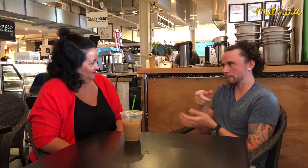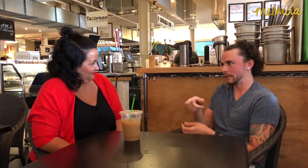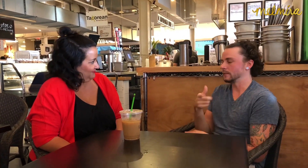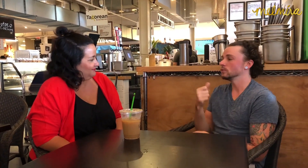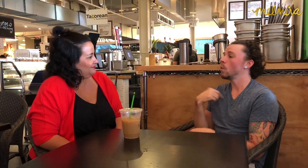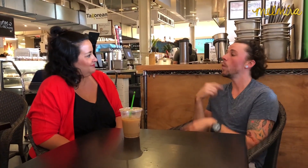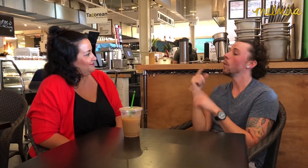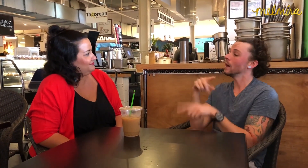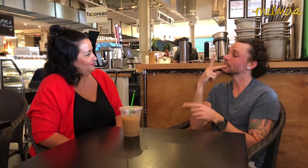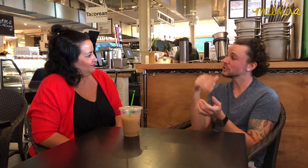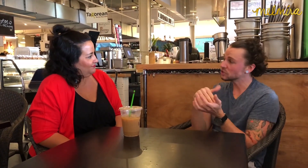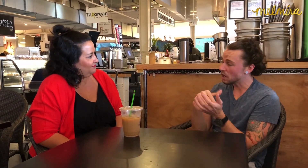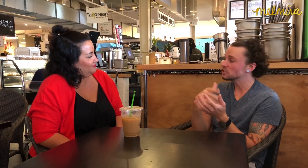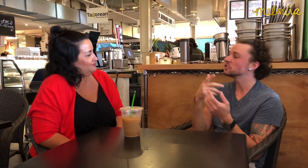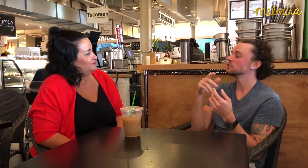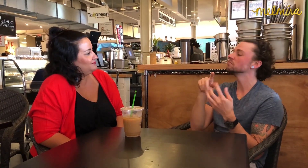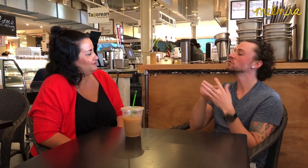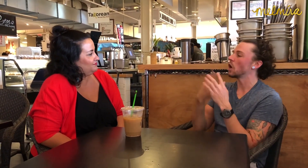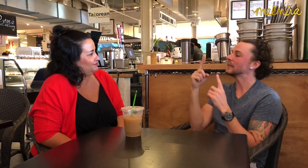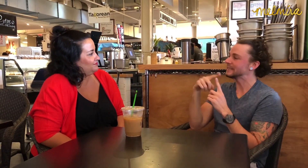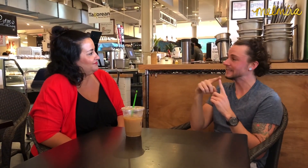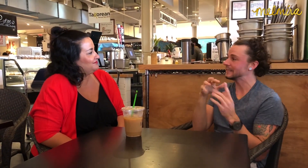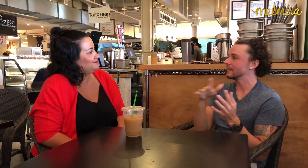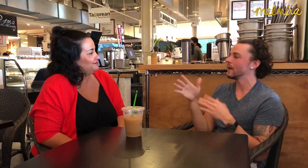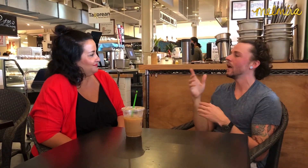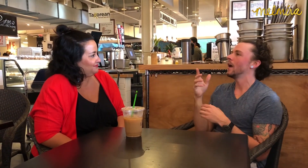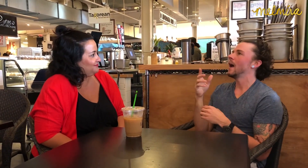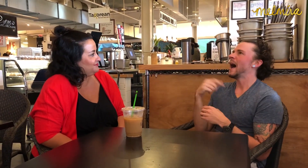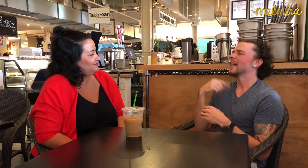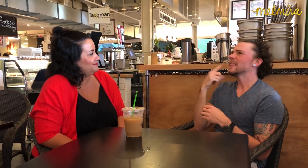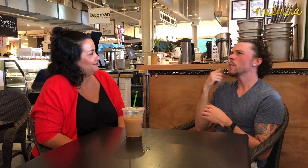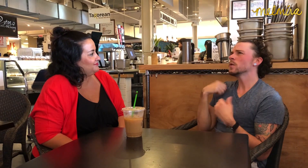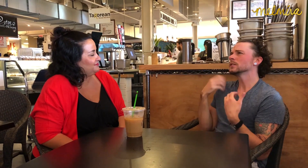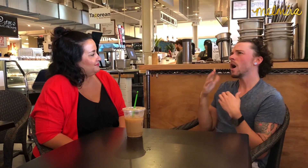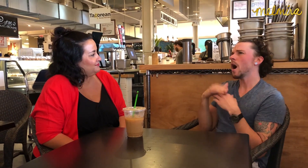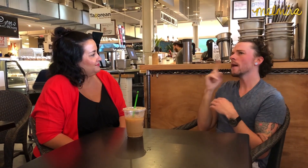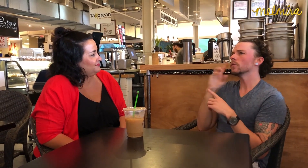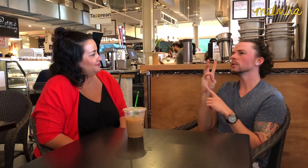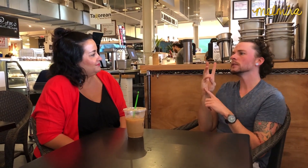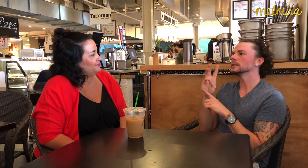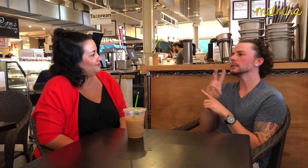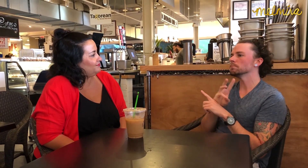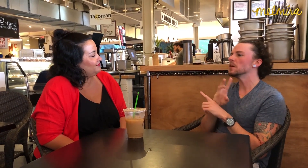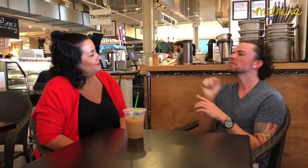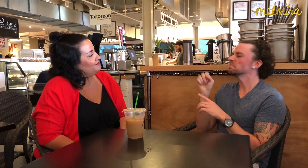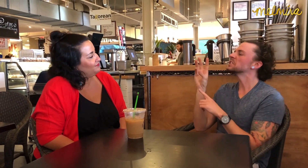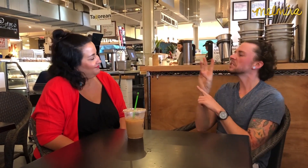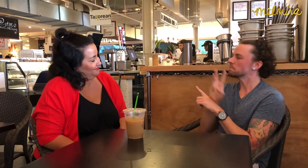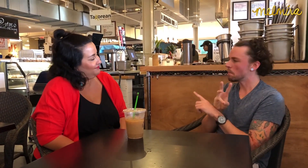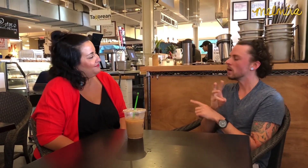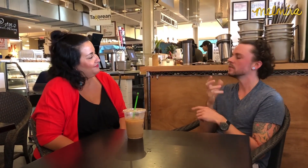It was because of the therapist. When I went to the doctor, I started my "T" treatment. I think I was on it for about 6 months...yes,